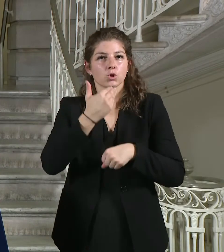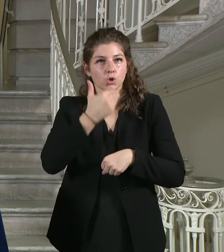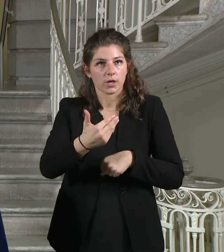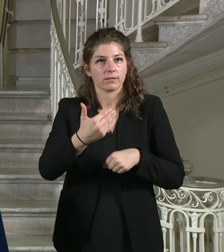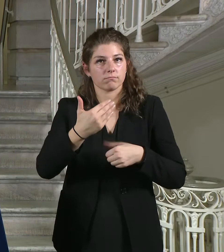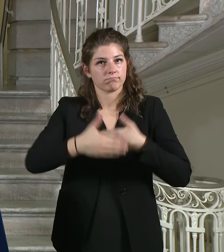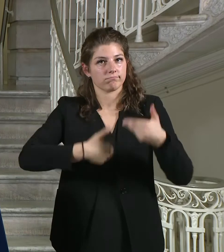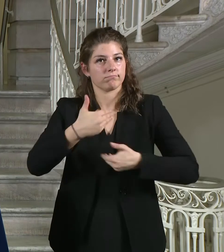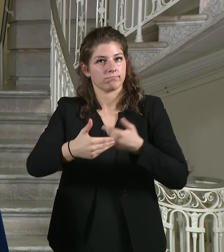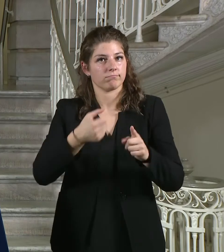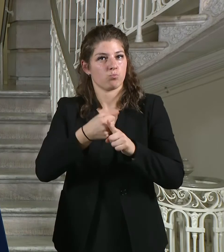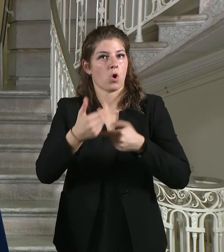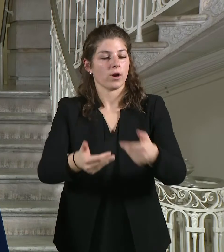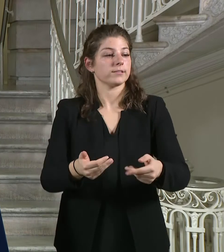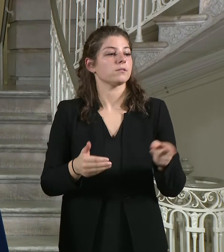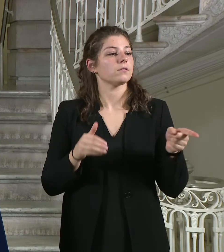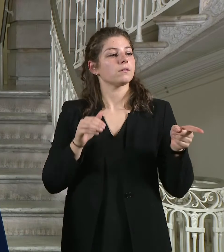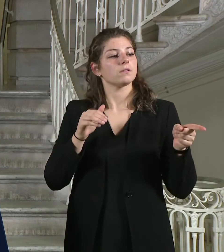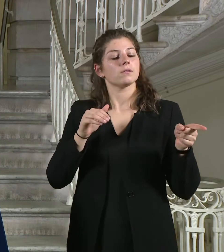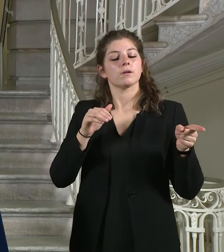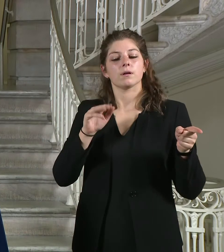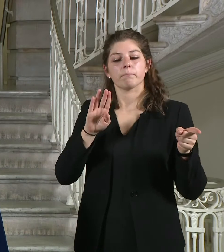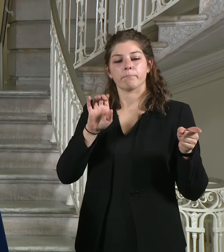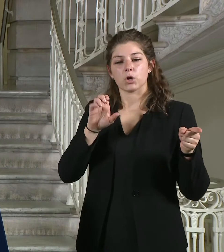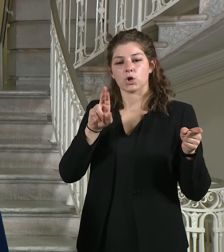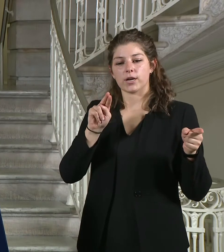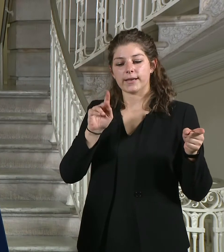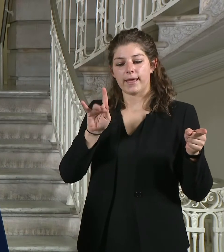LEADER IS ALSO IN THE SAME PLACE. YOU'RE STARTING